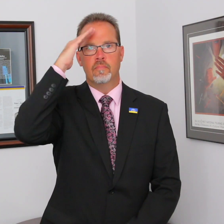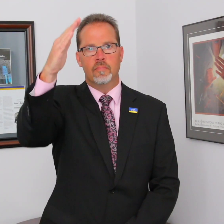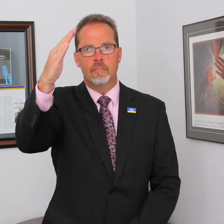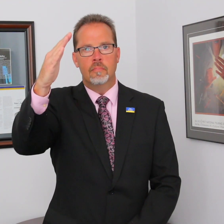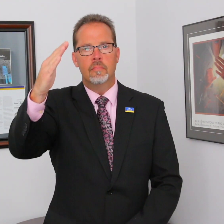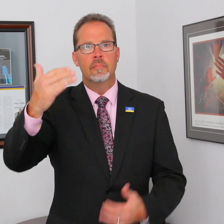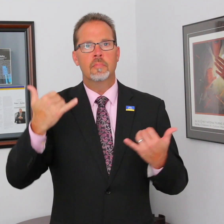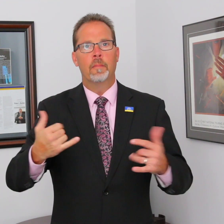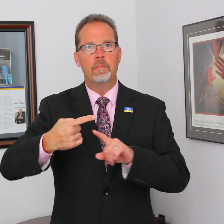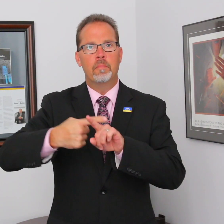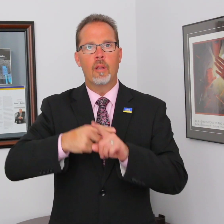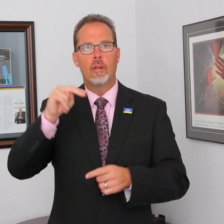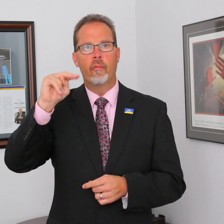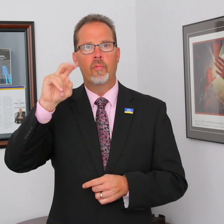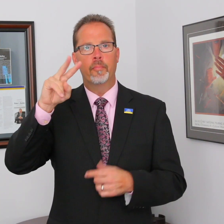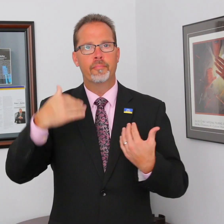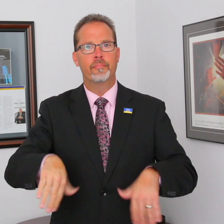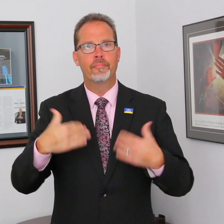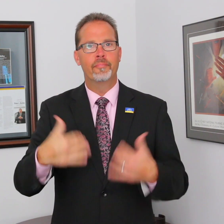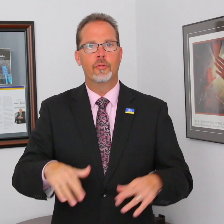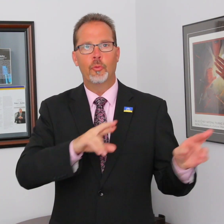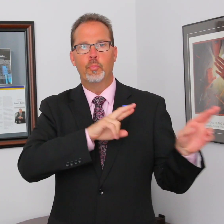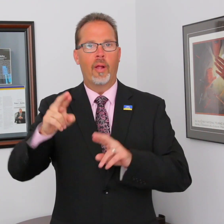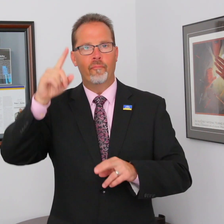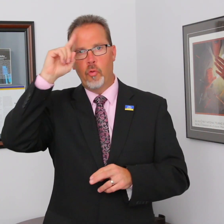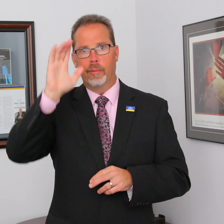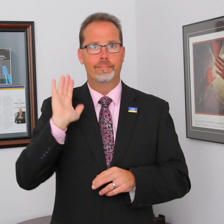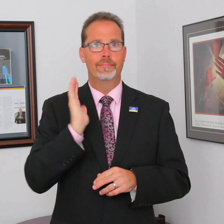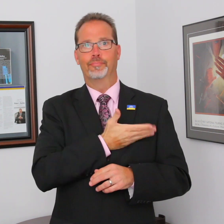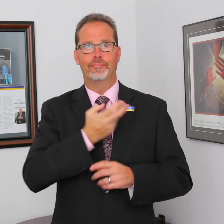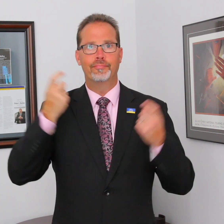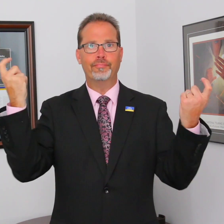Hello everyone and happy November. This is the time of year where our school is